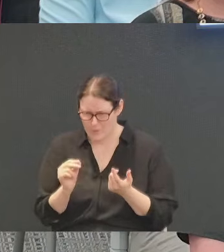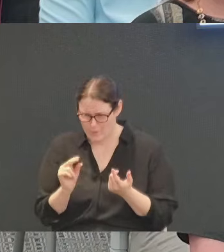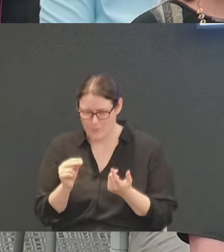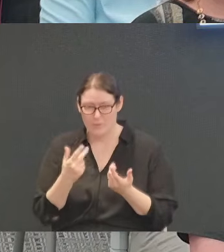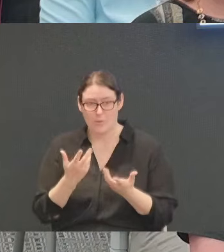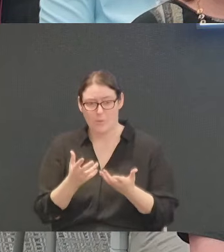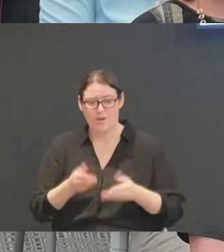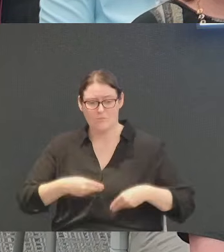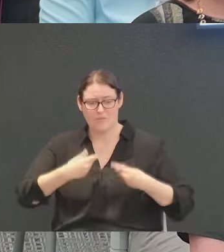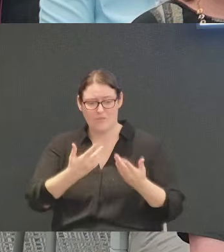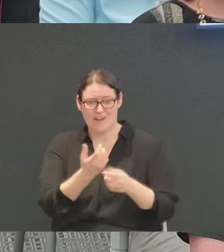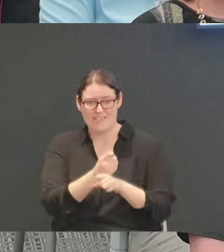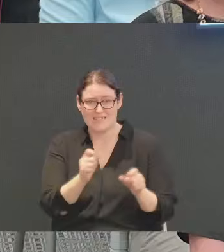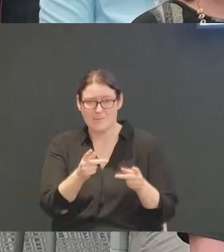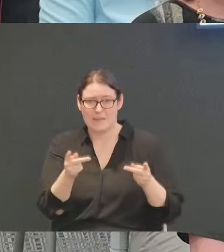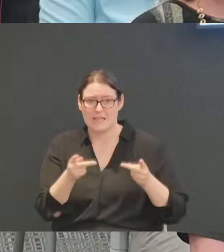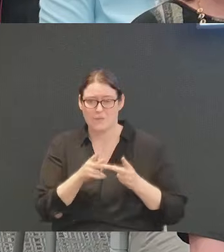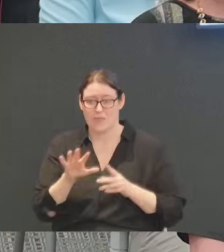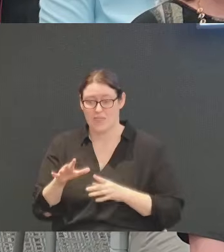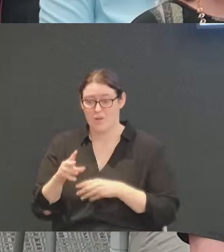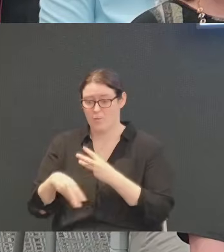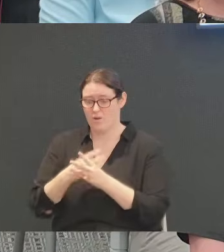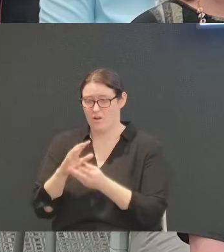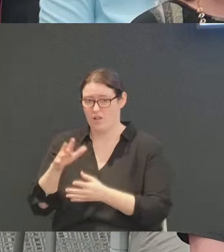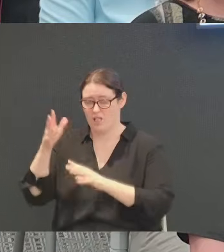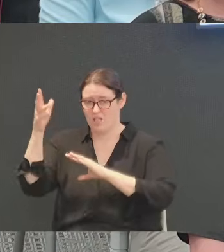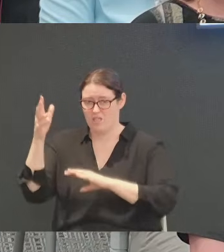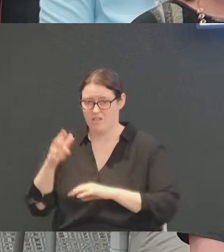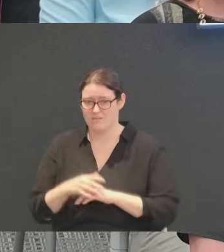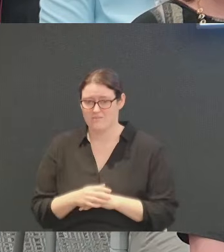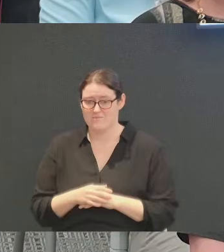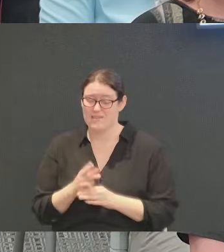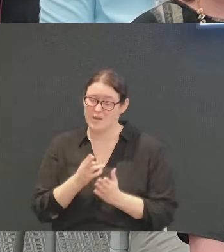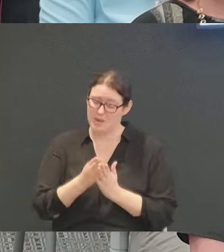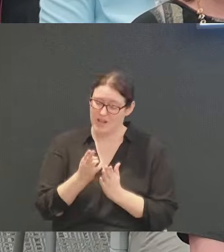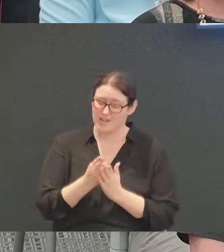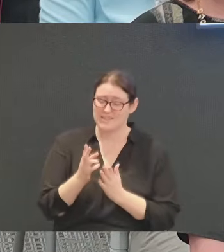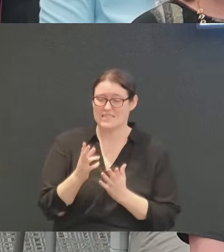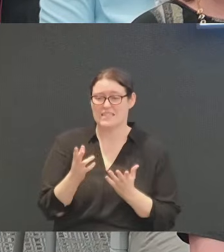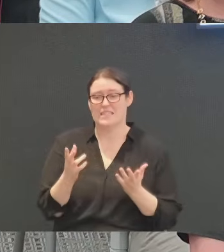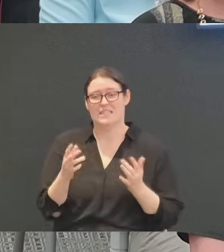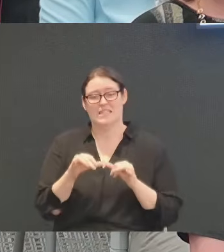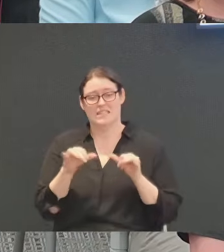when the world fell apart. I'll be honest, the system has stretched then. There are so